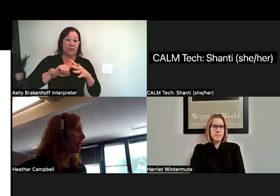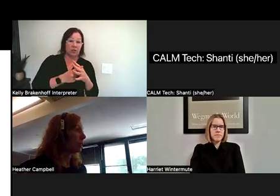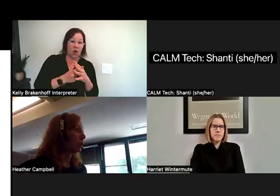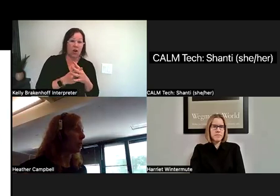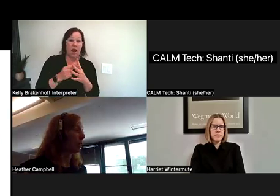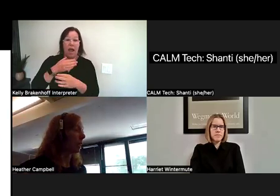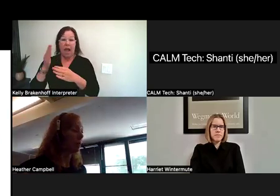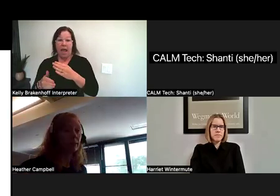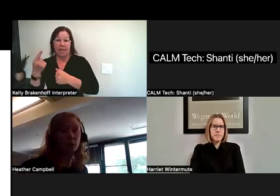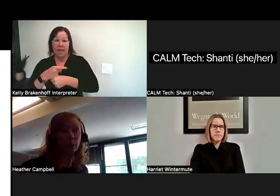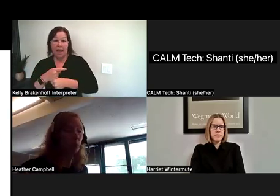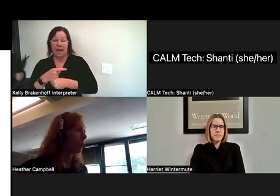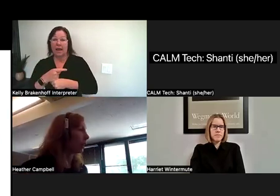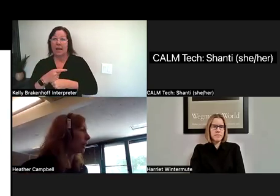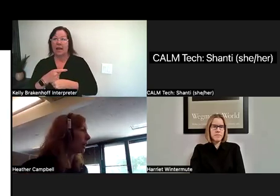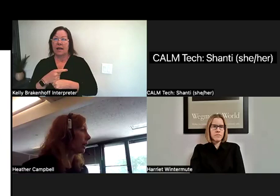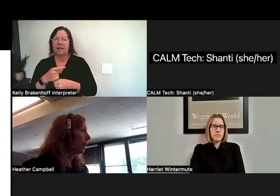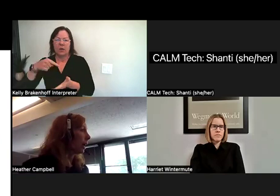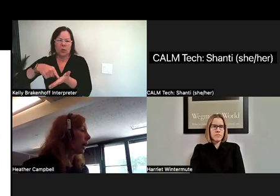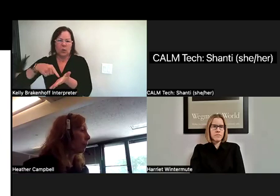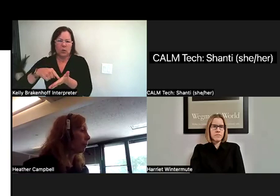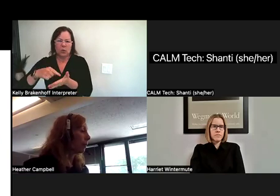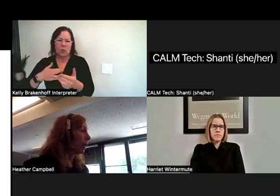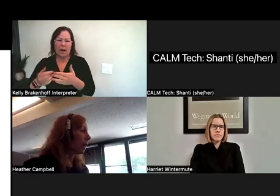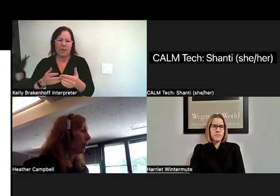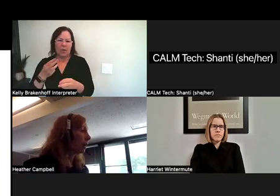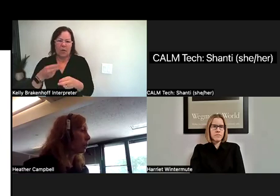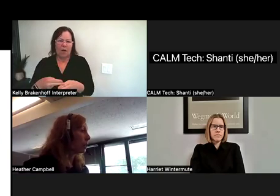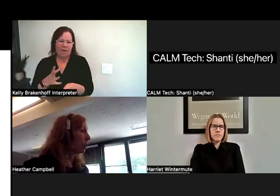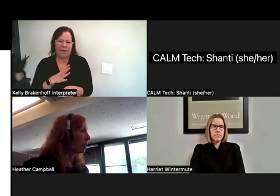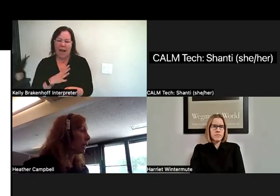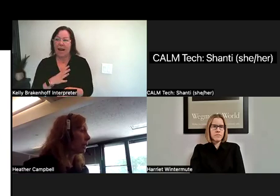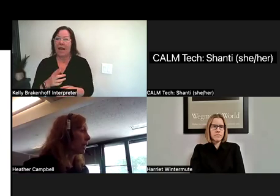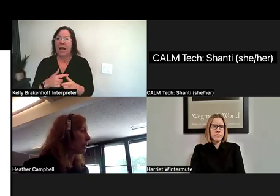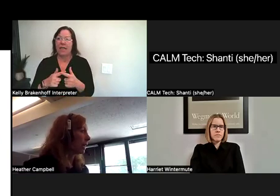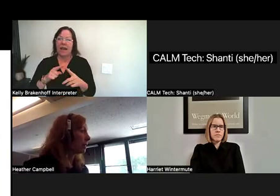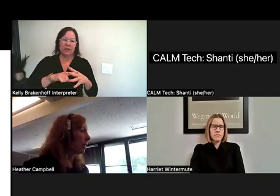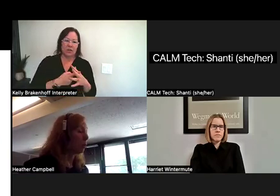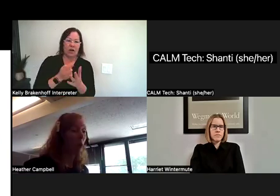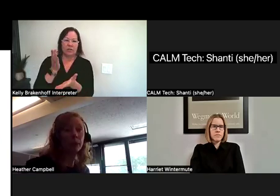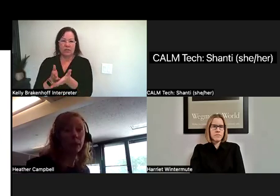date or deadline whatever you want to call it. So a start date and an end date and you populate